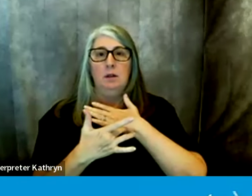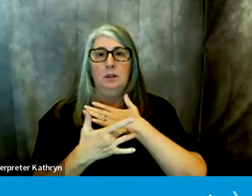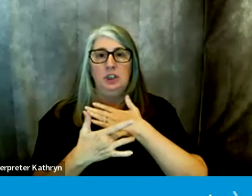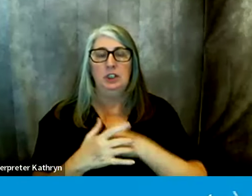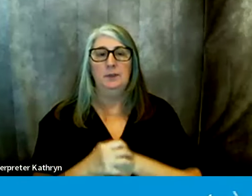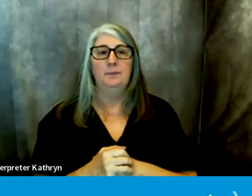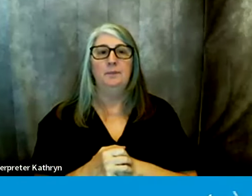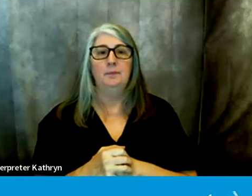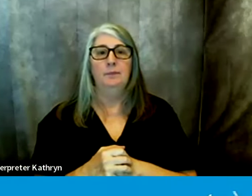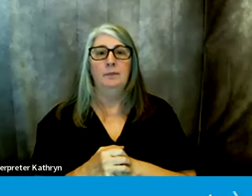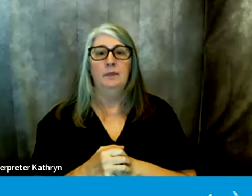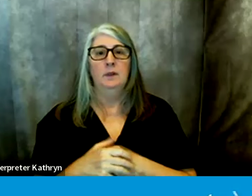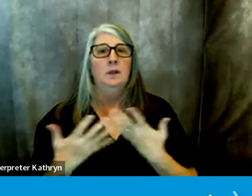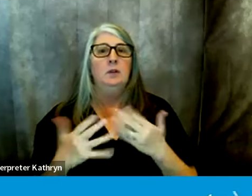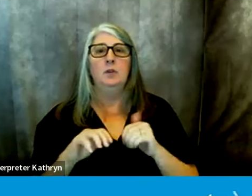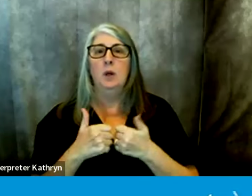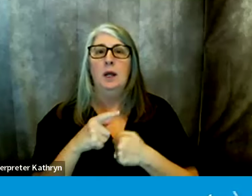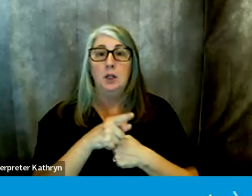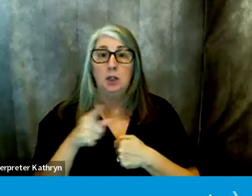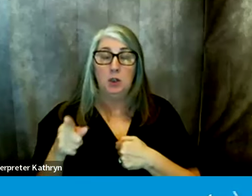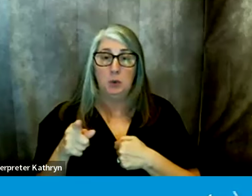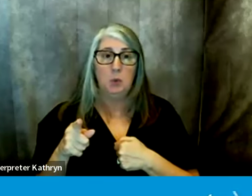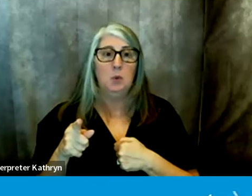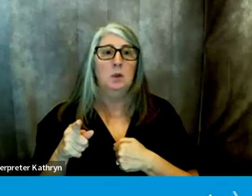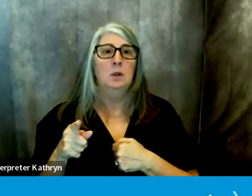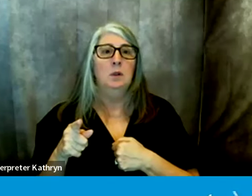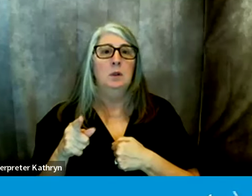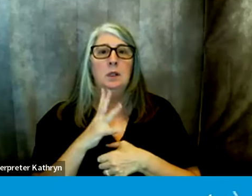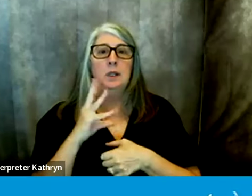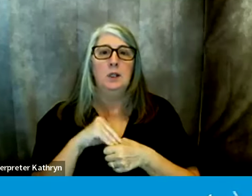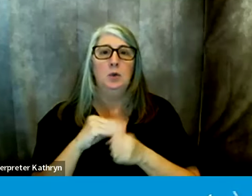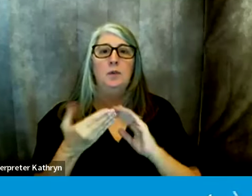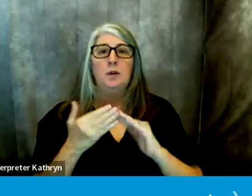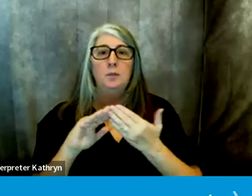So how do you at SpineX include the community in development,